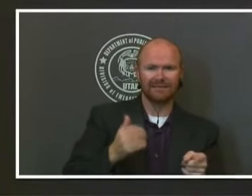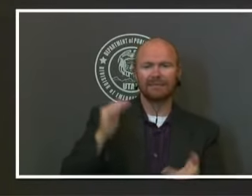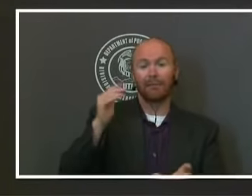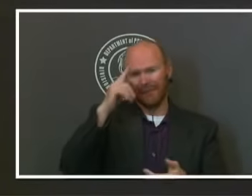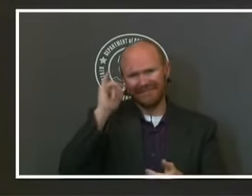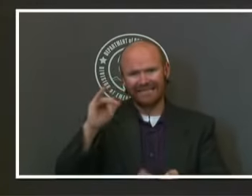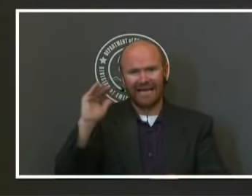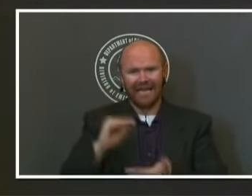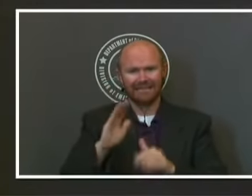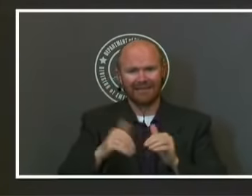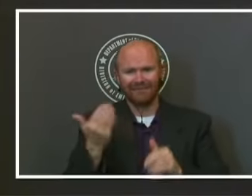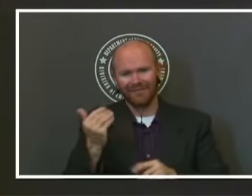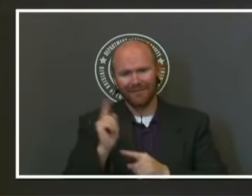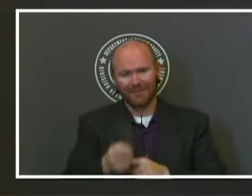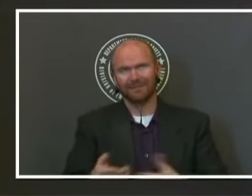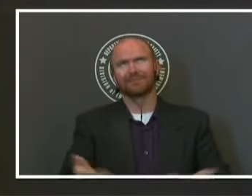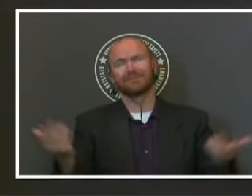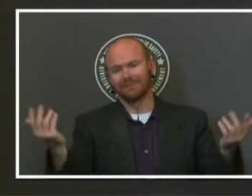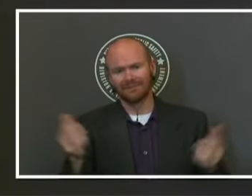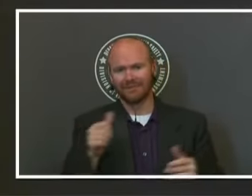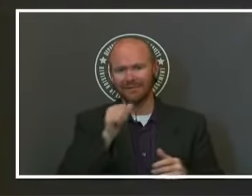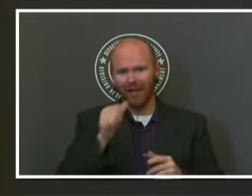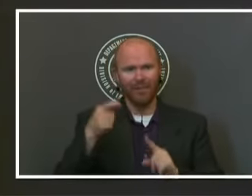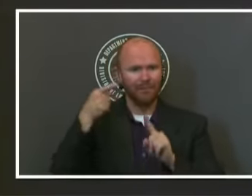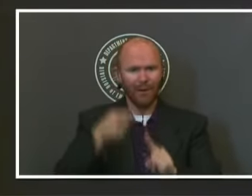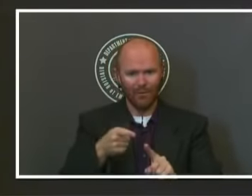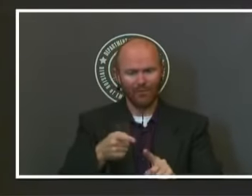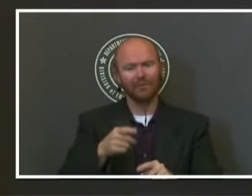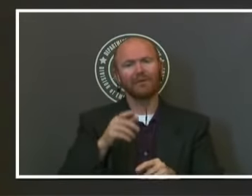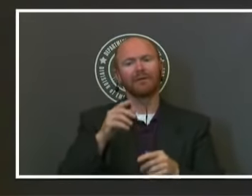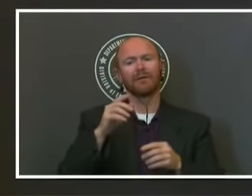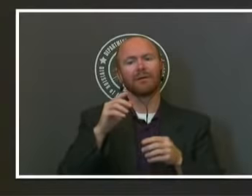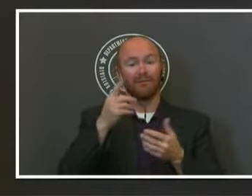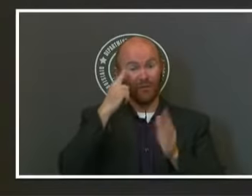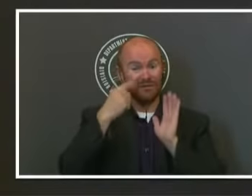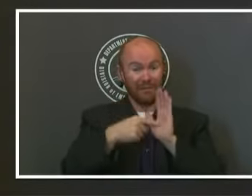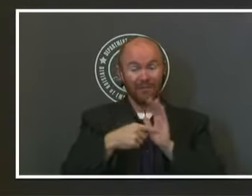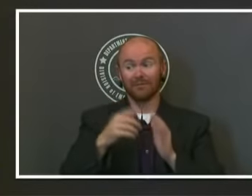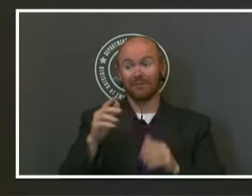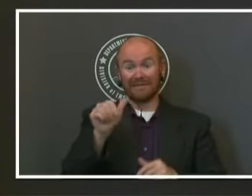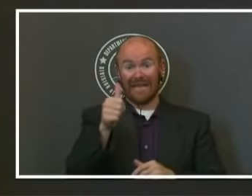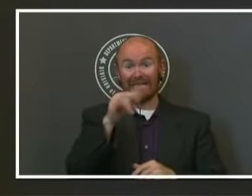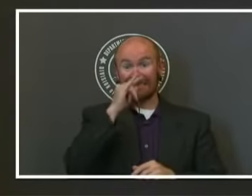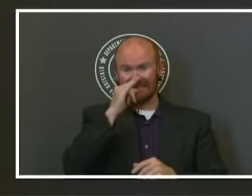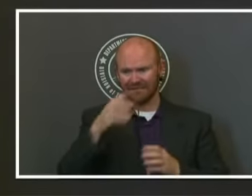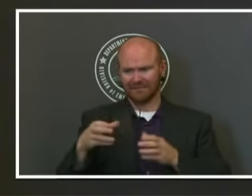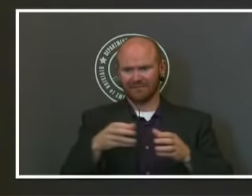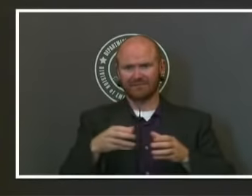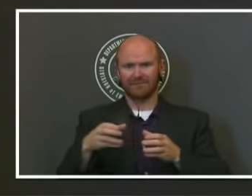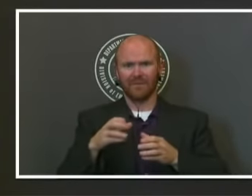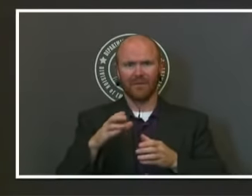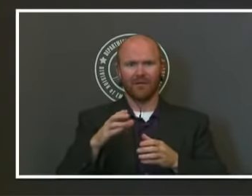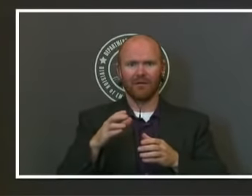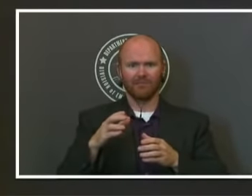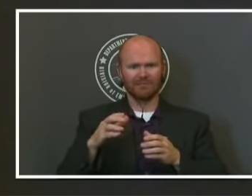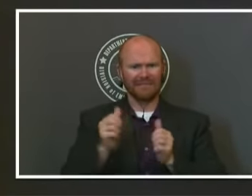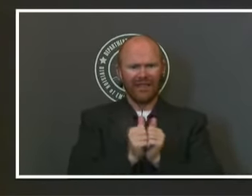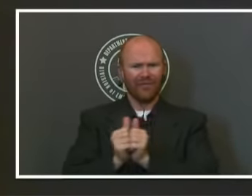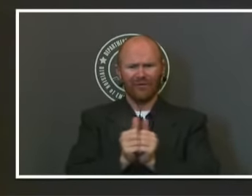small your exposure number small so for example keeping the same ten kids together all day rather